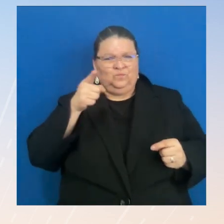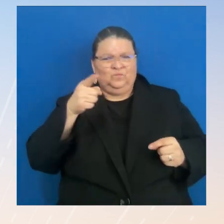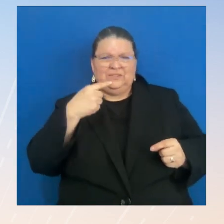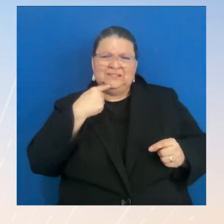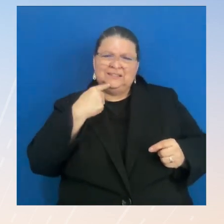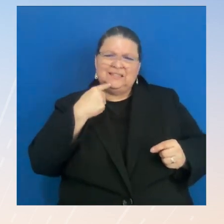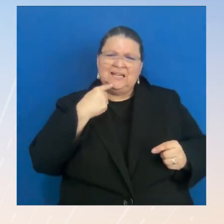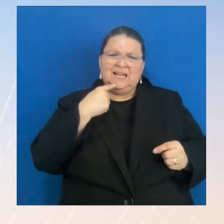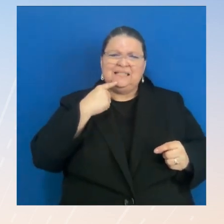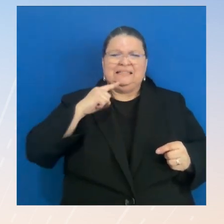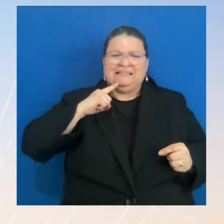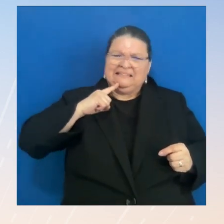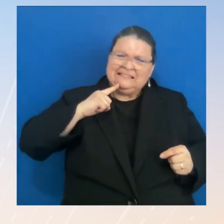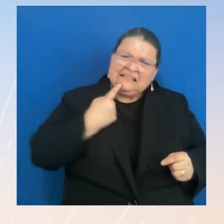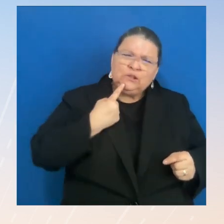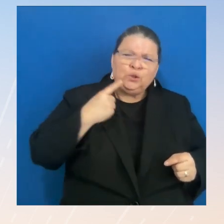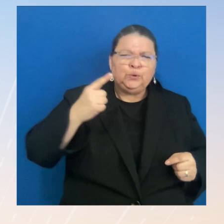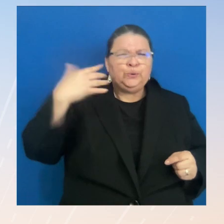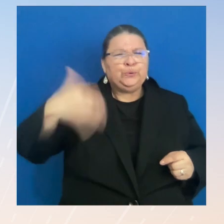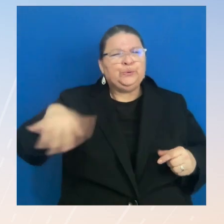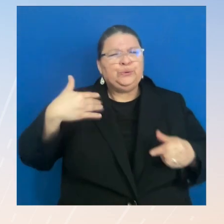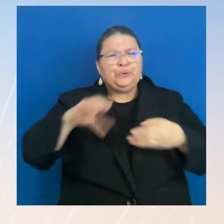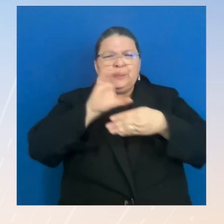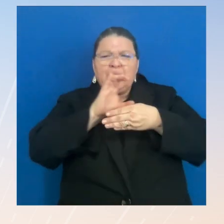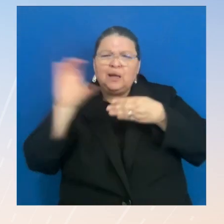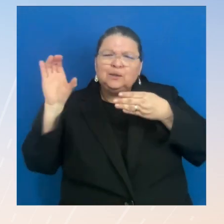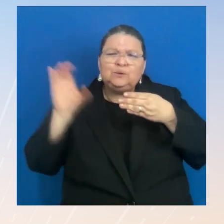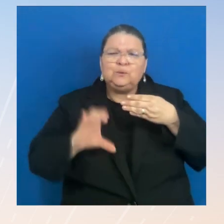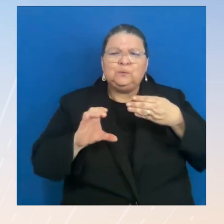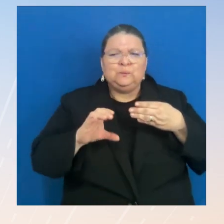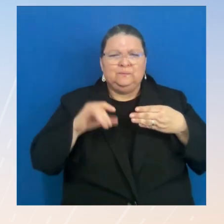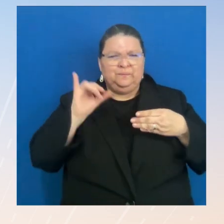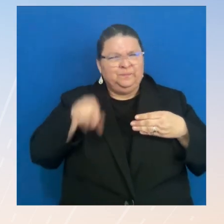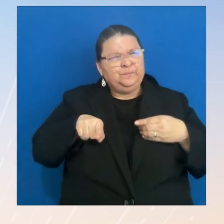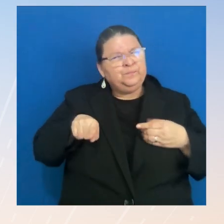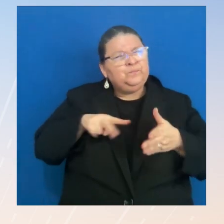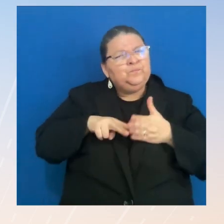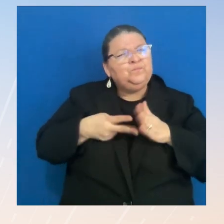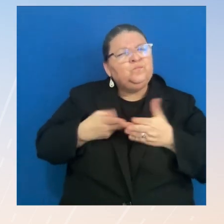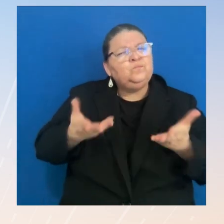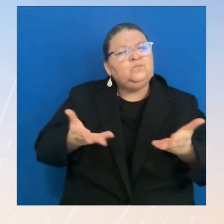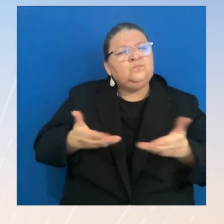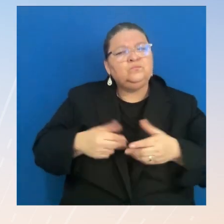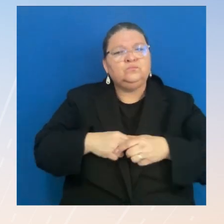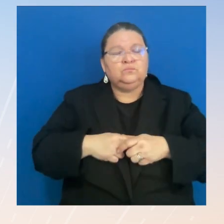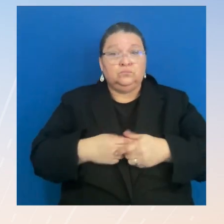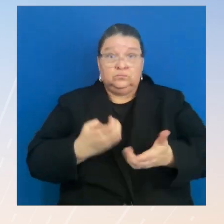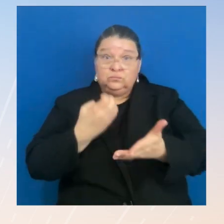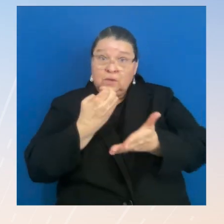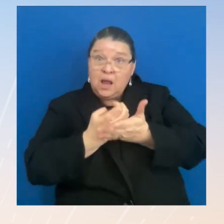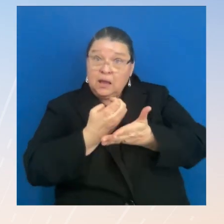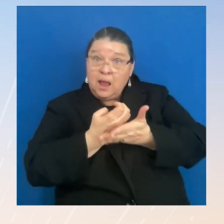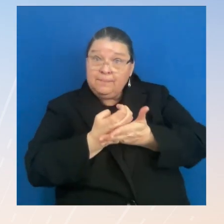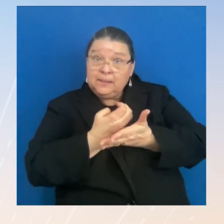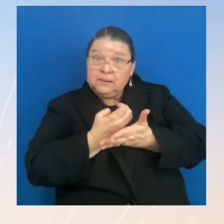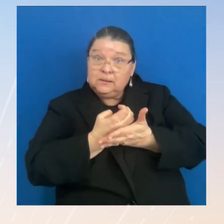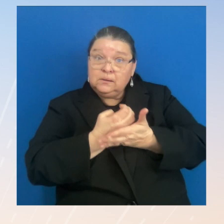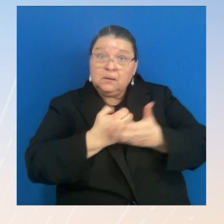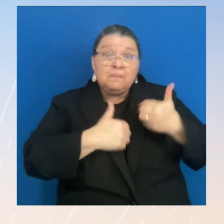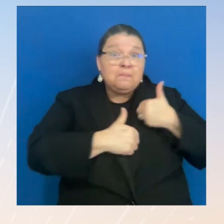Is that purely economic consequences, or would there potentially be a military component there? Ms. Psaki: We're just not going to outline in more detail from here.